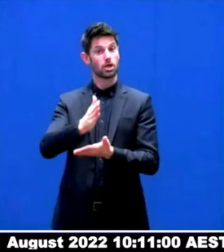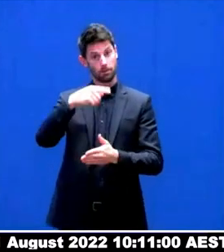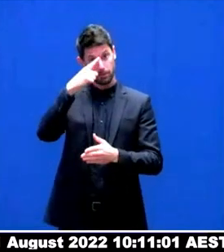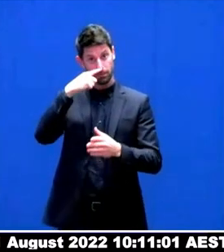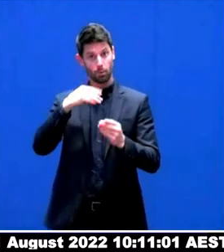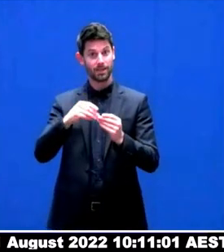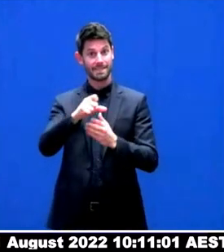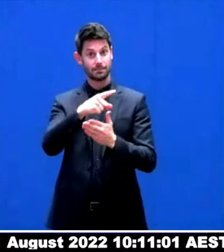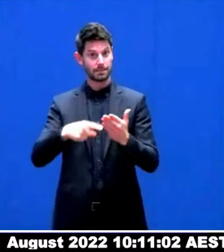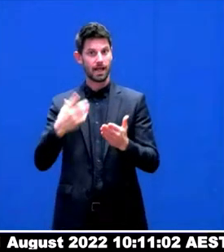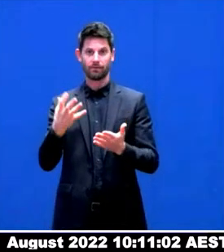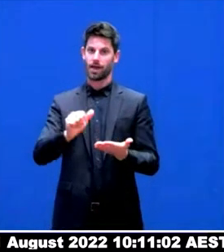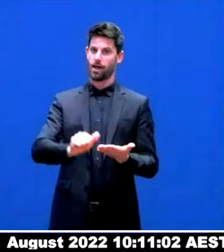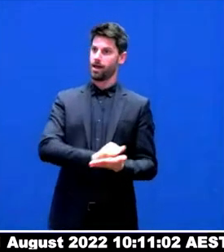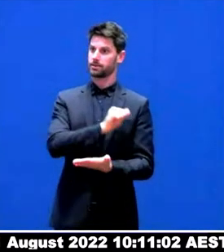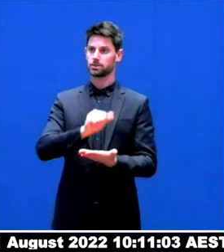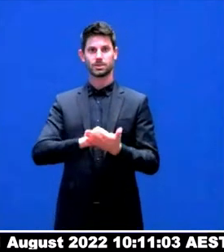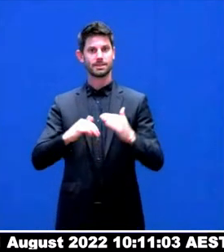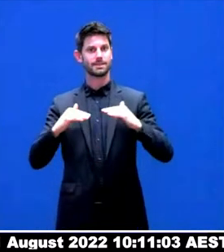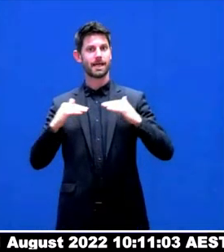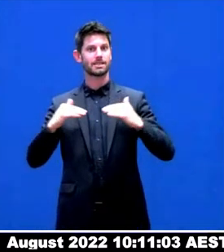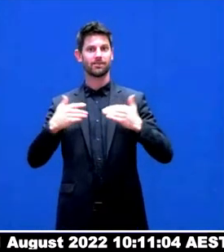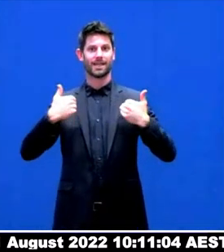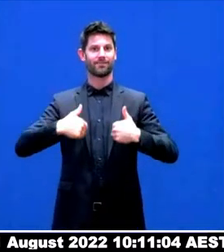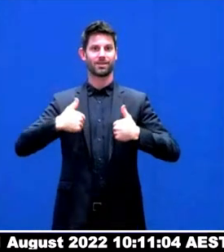an adequate standard of living for themselves and their family, and that